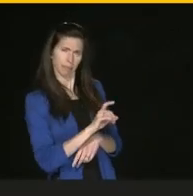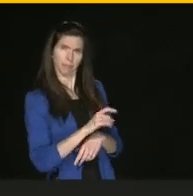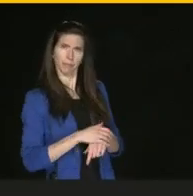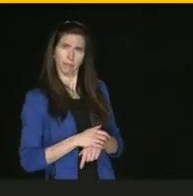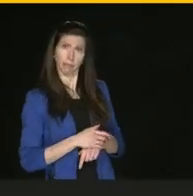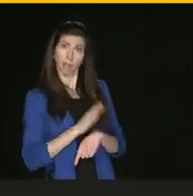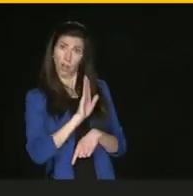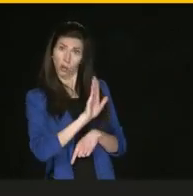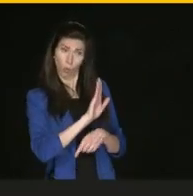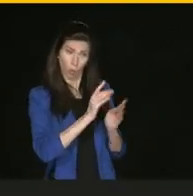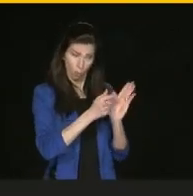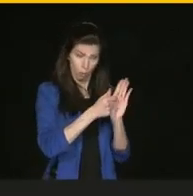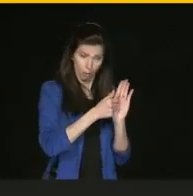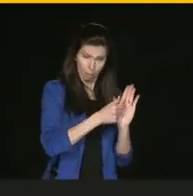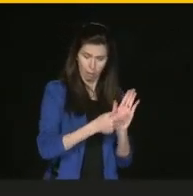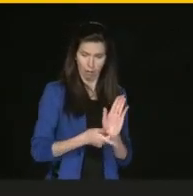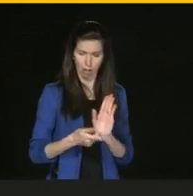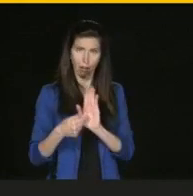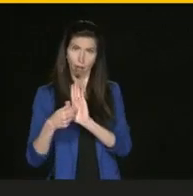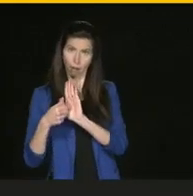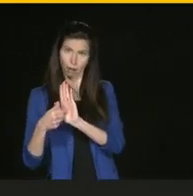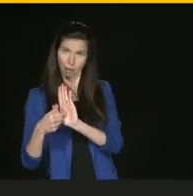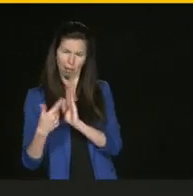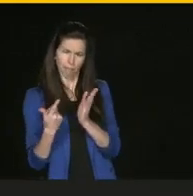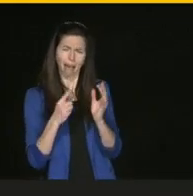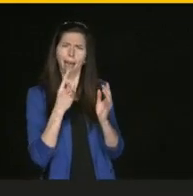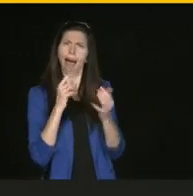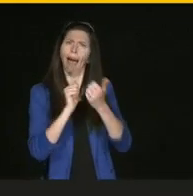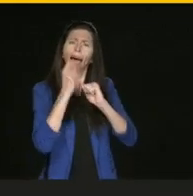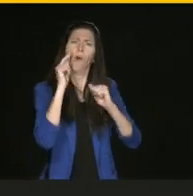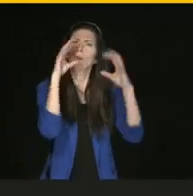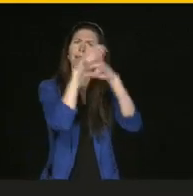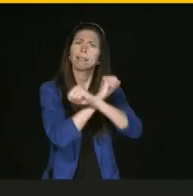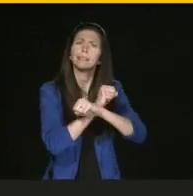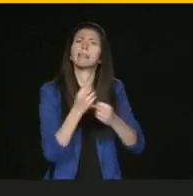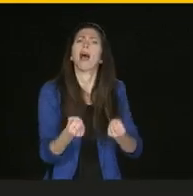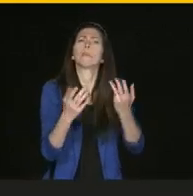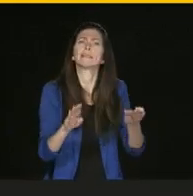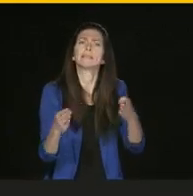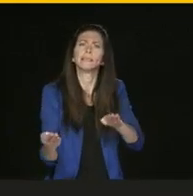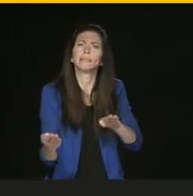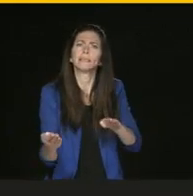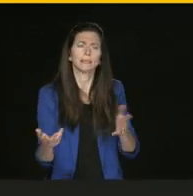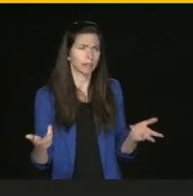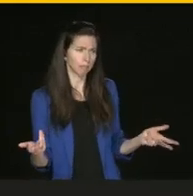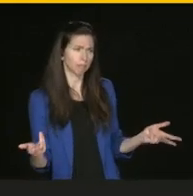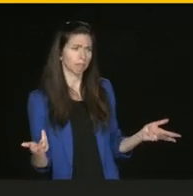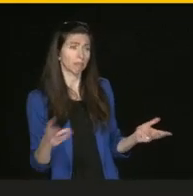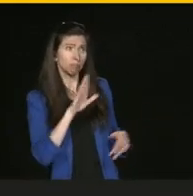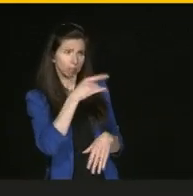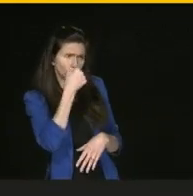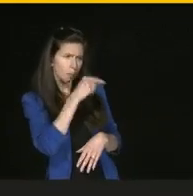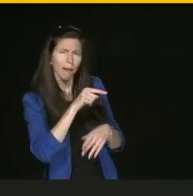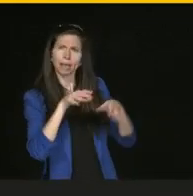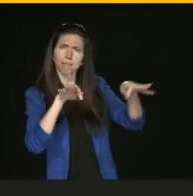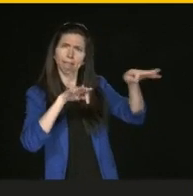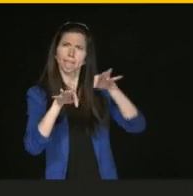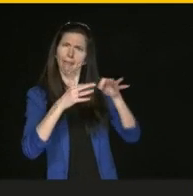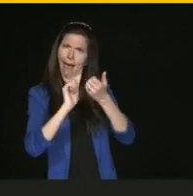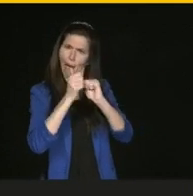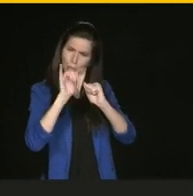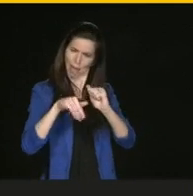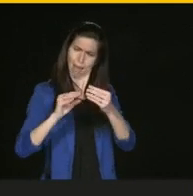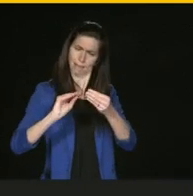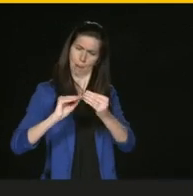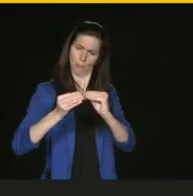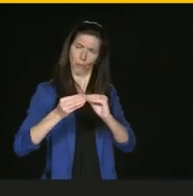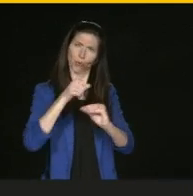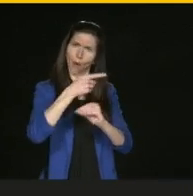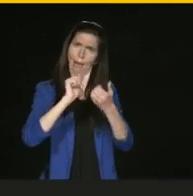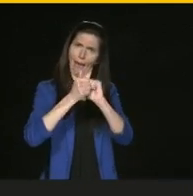MODELS ARE BASED ON WHAT DEATH